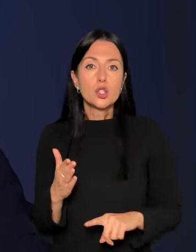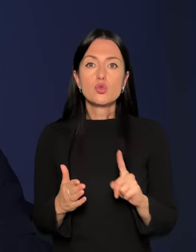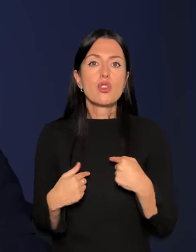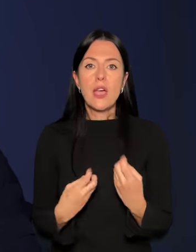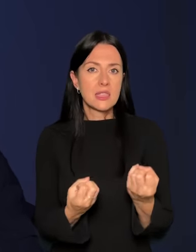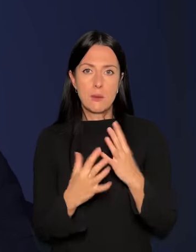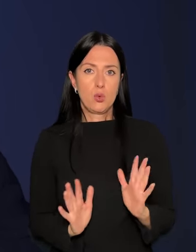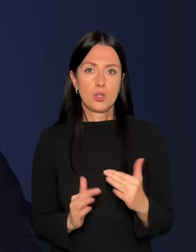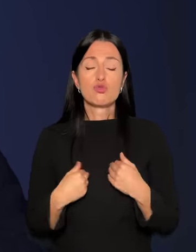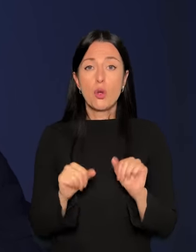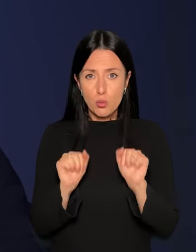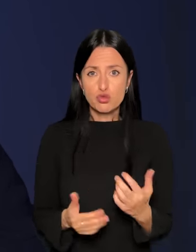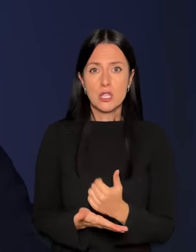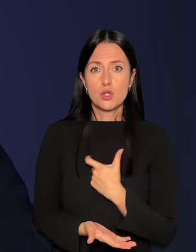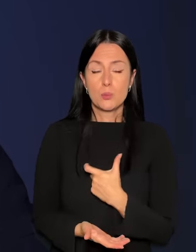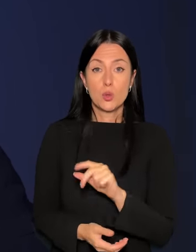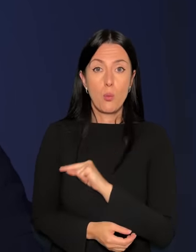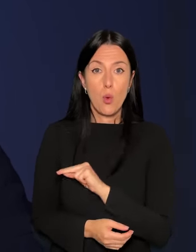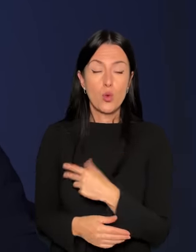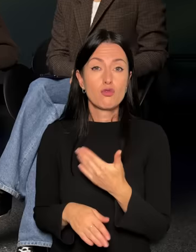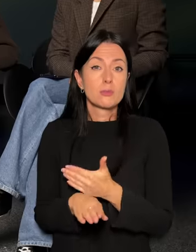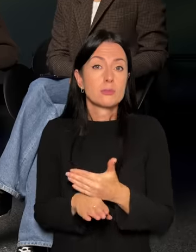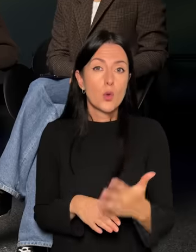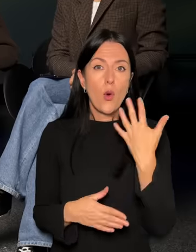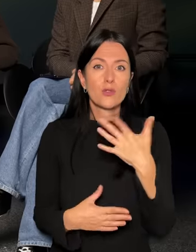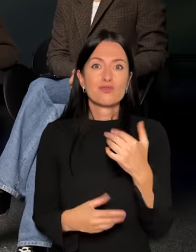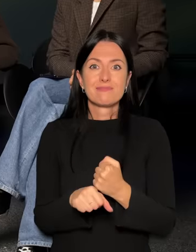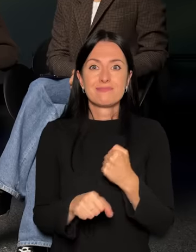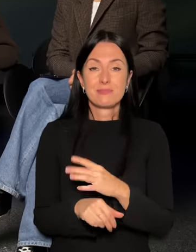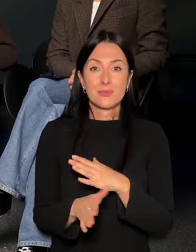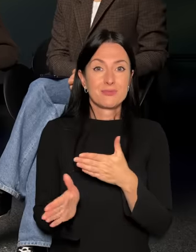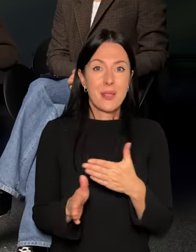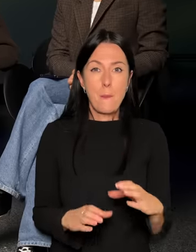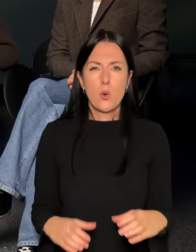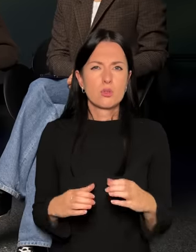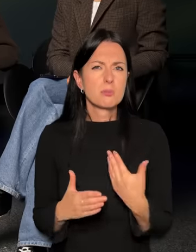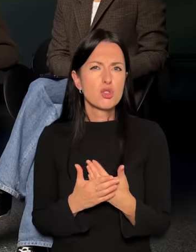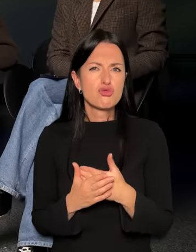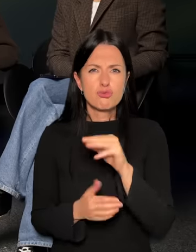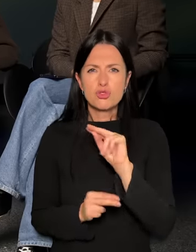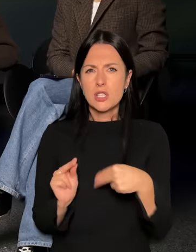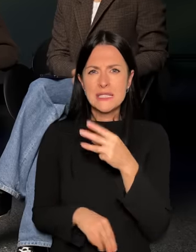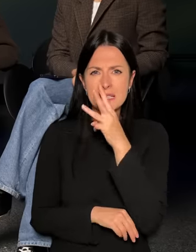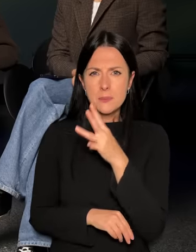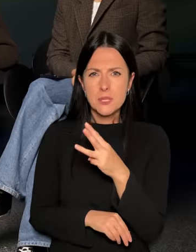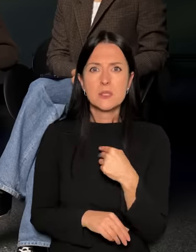that I can find work. And later, after the prosthetics were made, it was almost three months later that I was back on my feet.